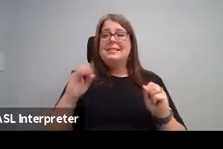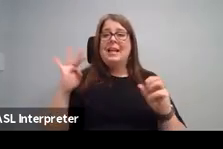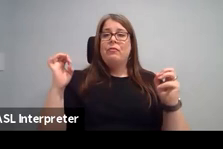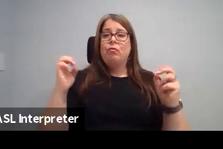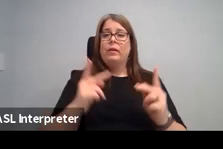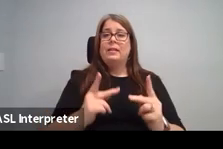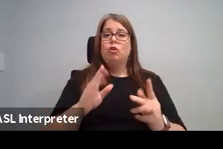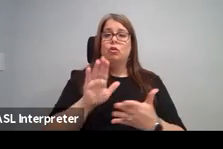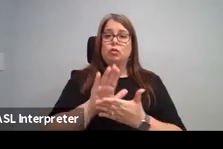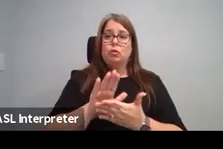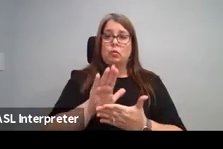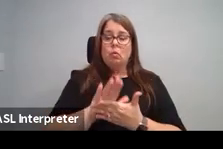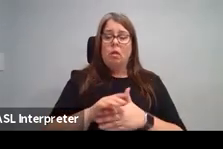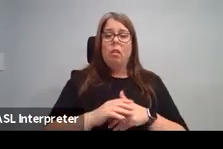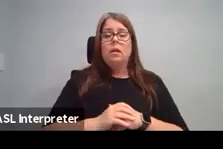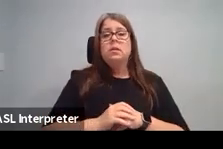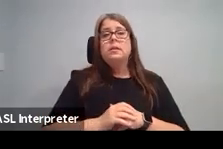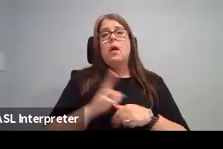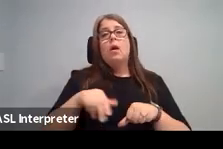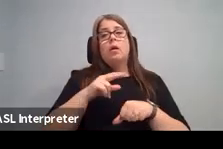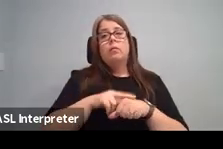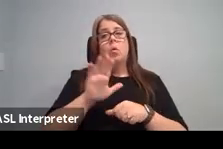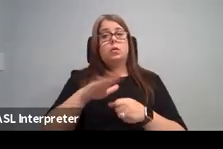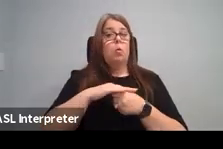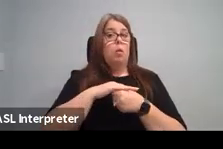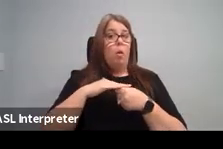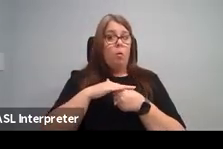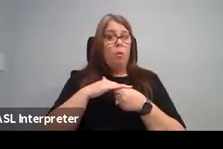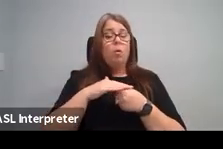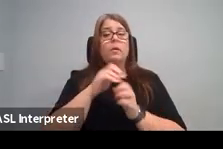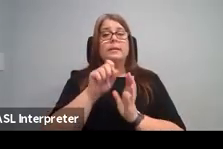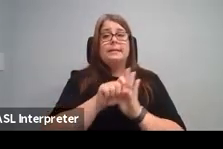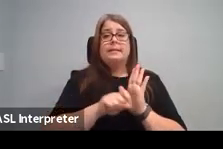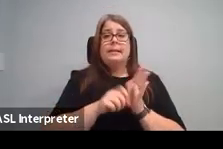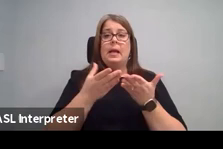Allison Frenzel : And of course your local and state public health guidance has to be followed.